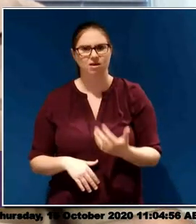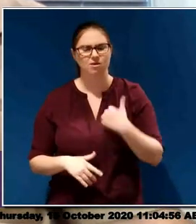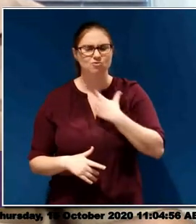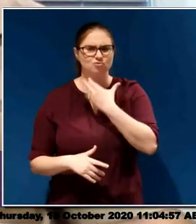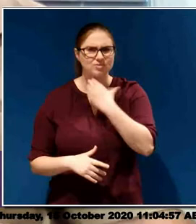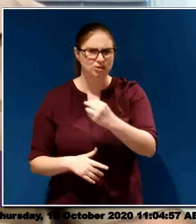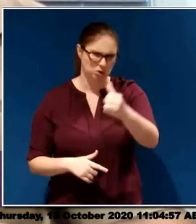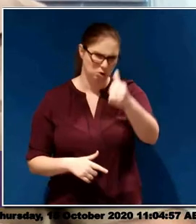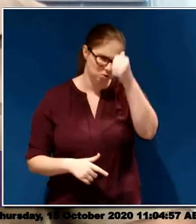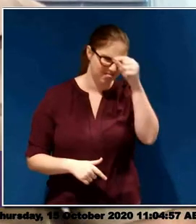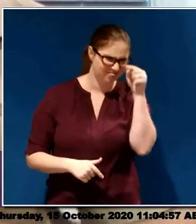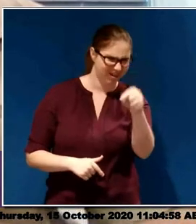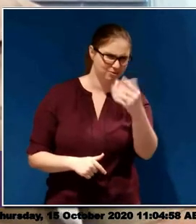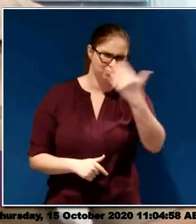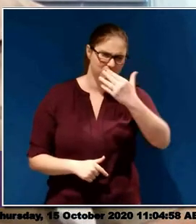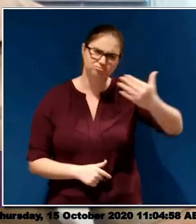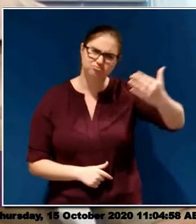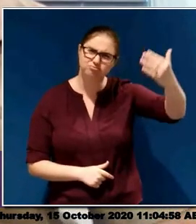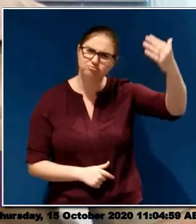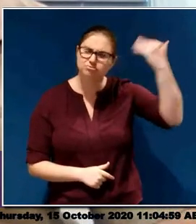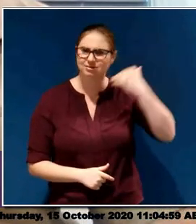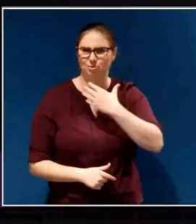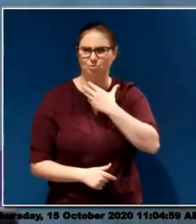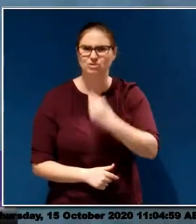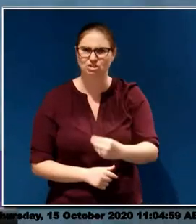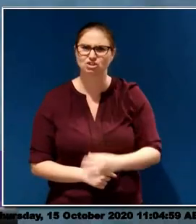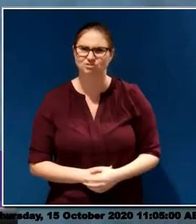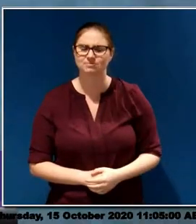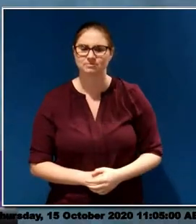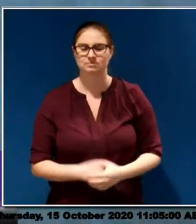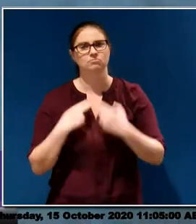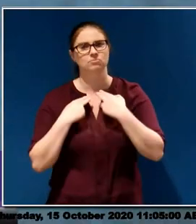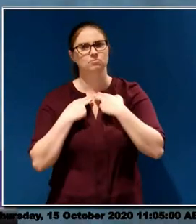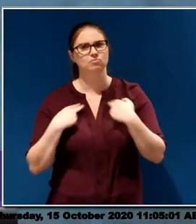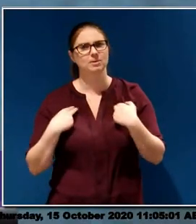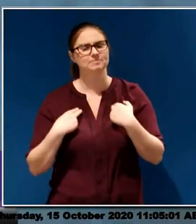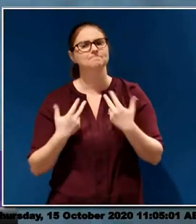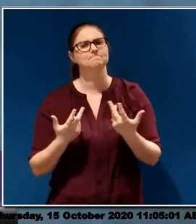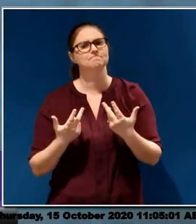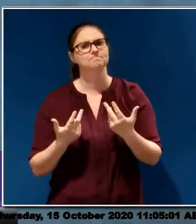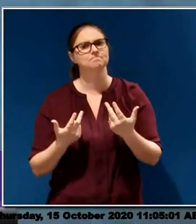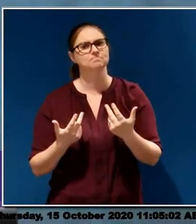That was going to be my next question. Did it turn it all around for Jack?